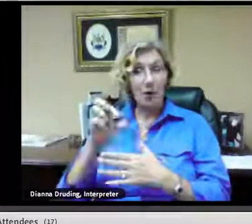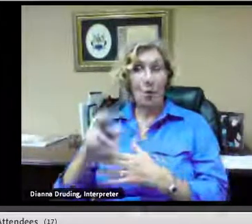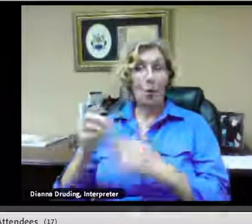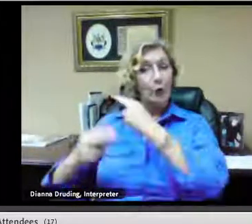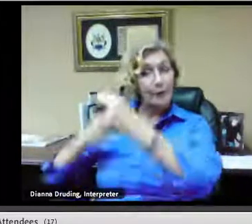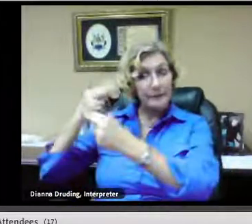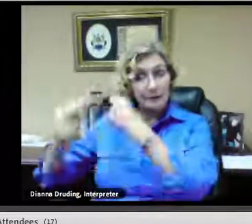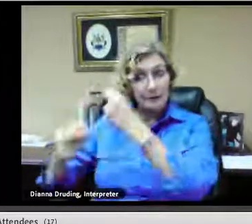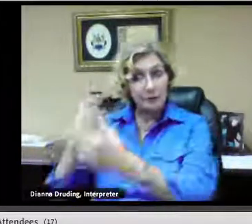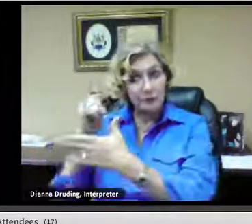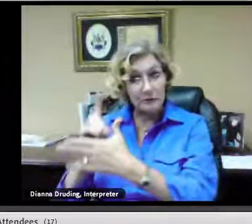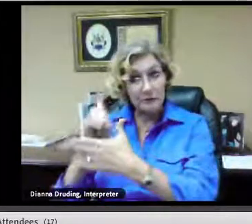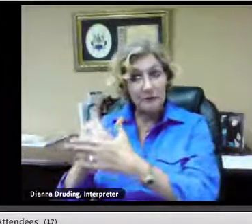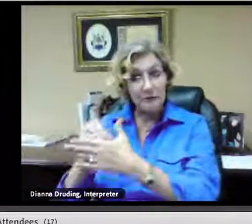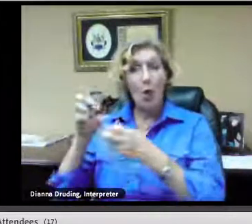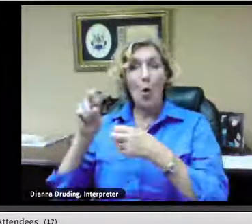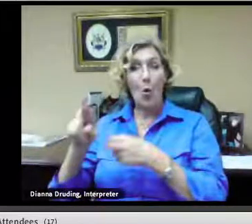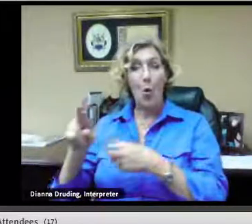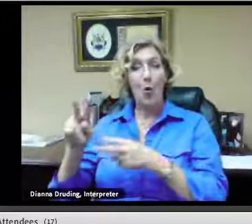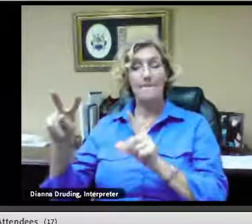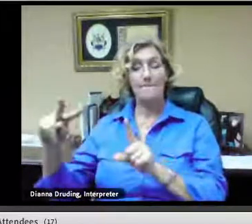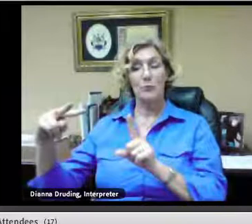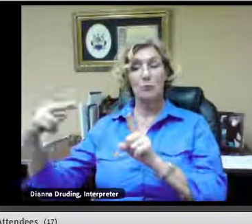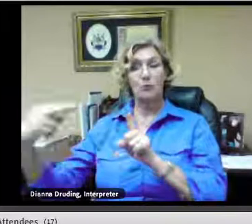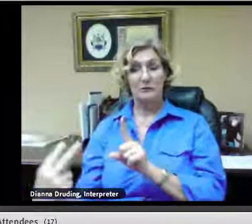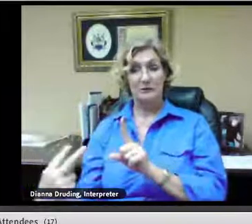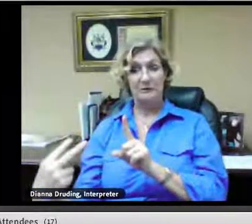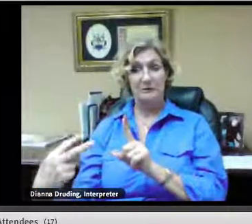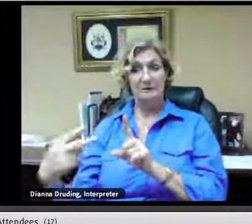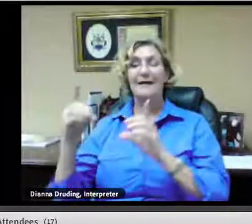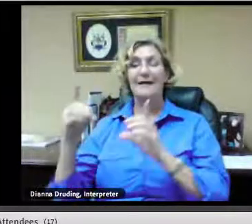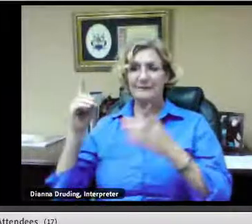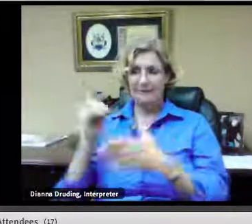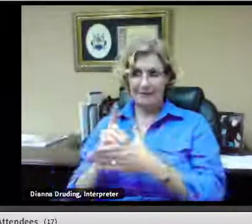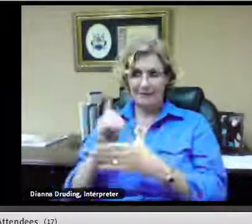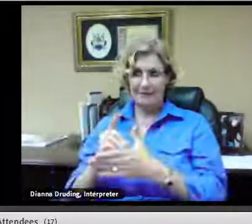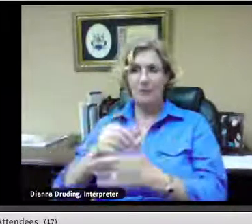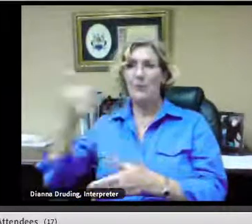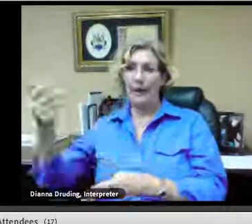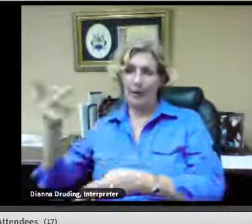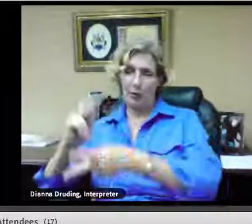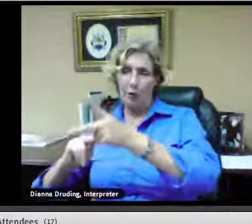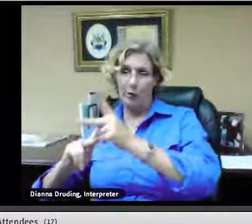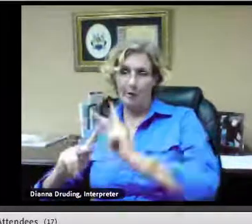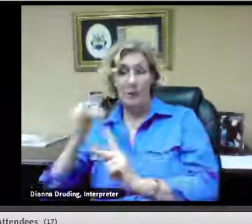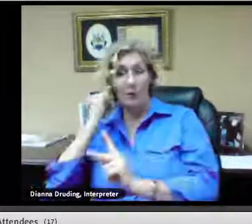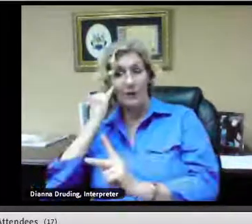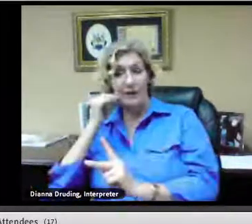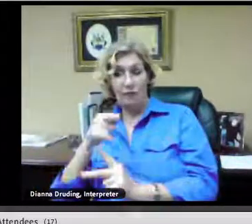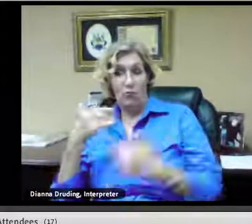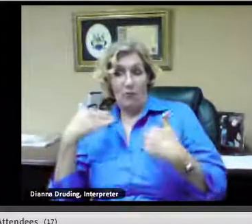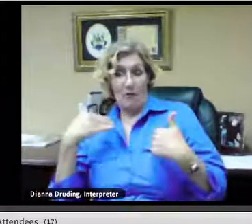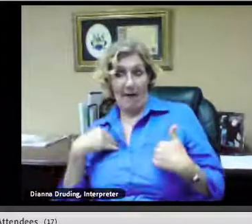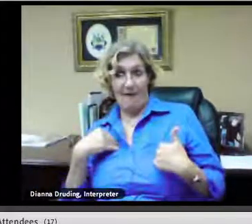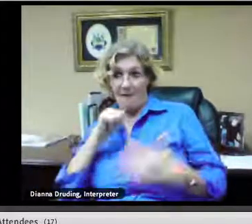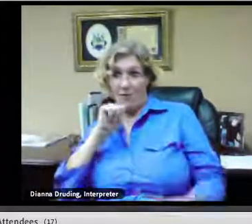whether or not they actually have a disability... Okay. This is pretty broad. Okay?